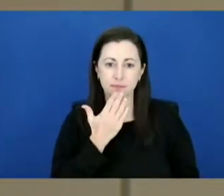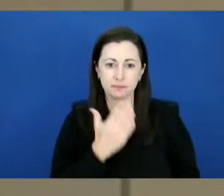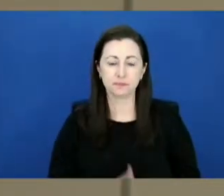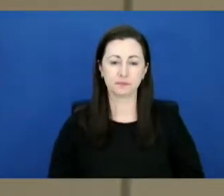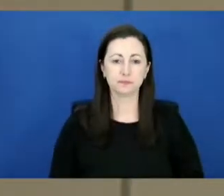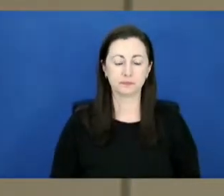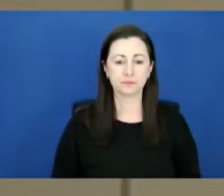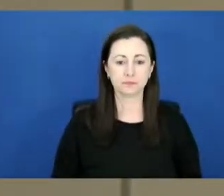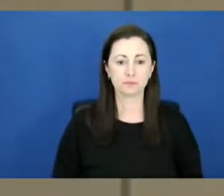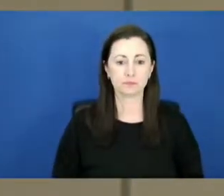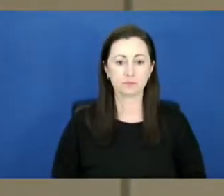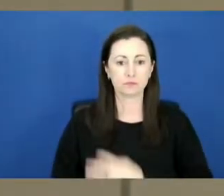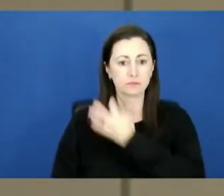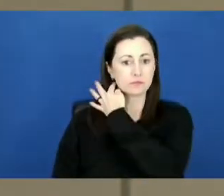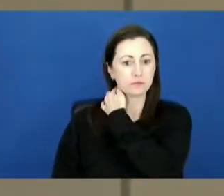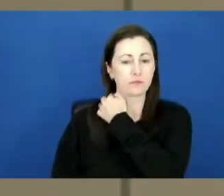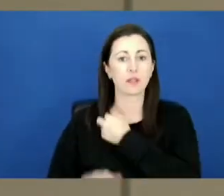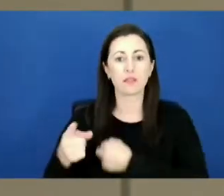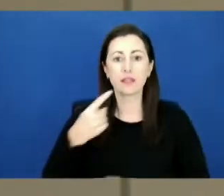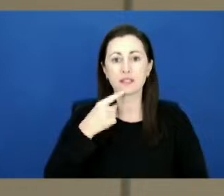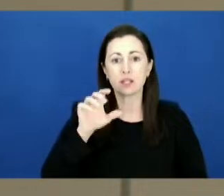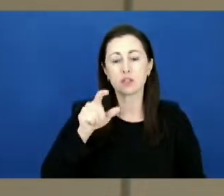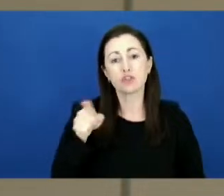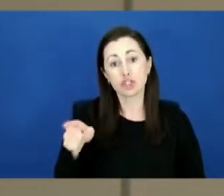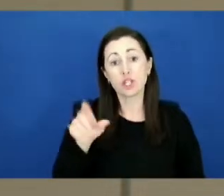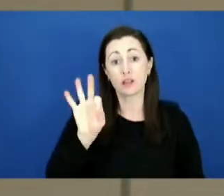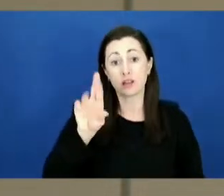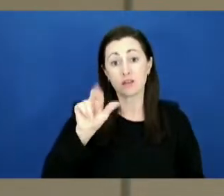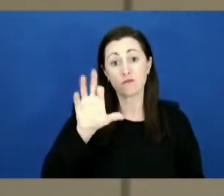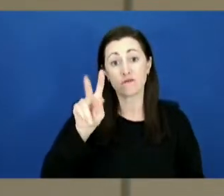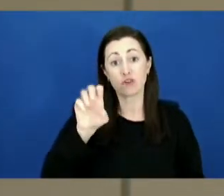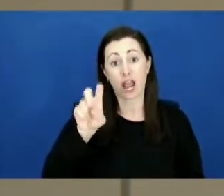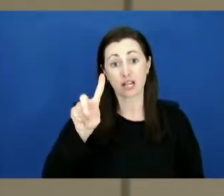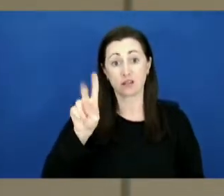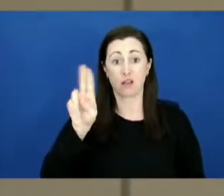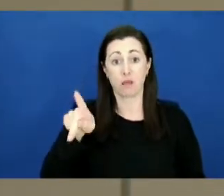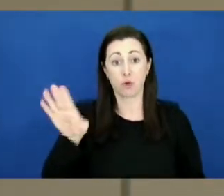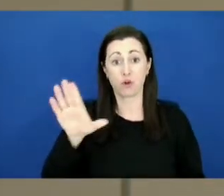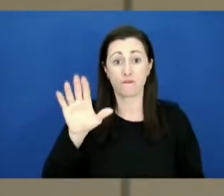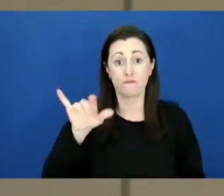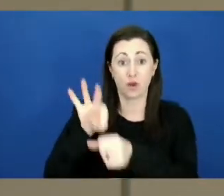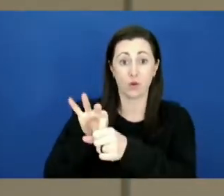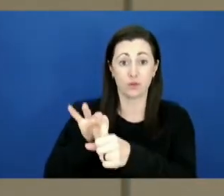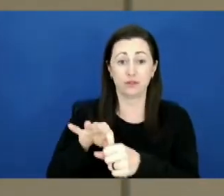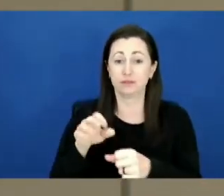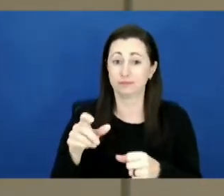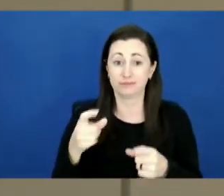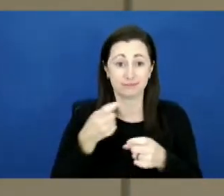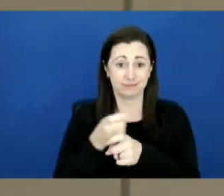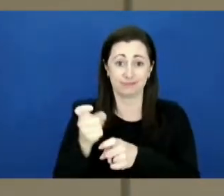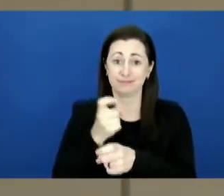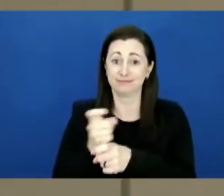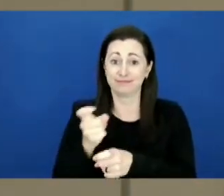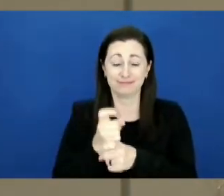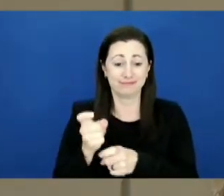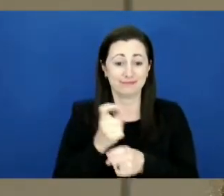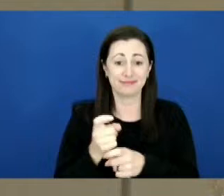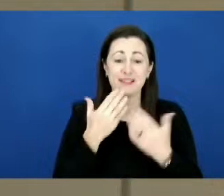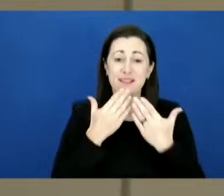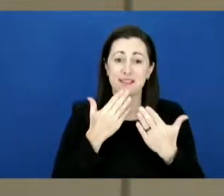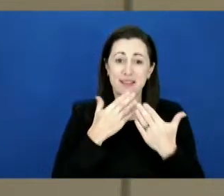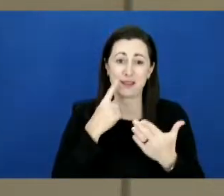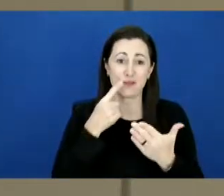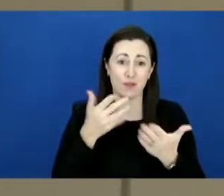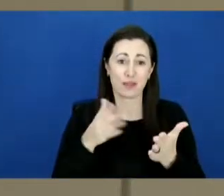FOR THAT GRACE.